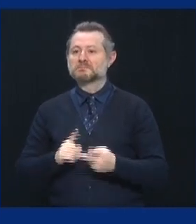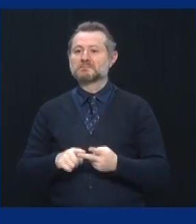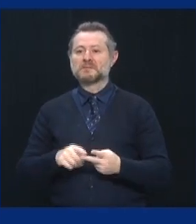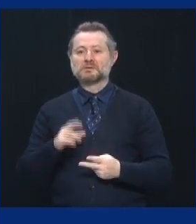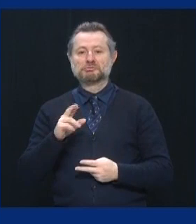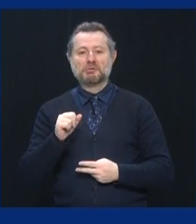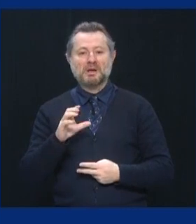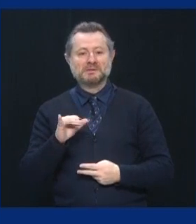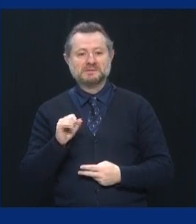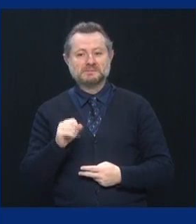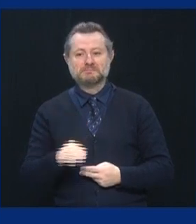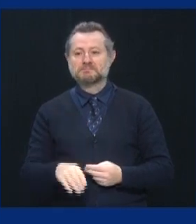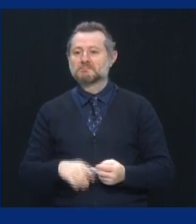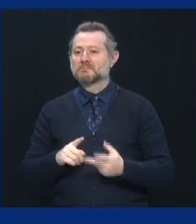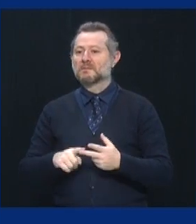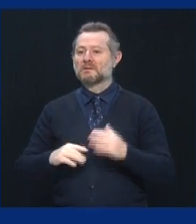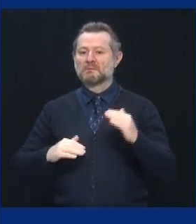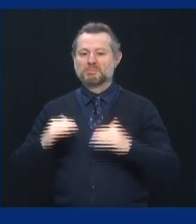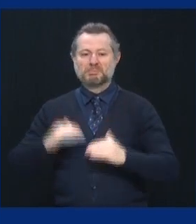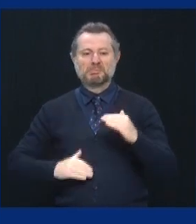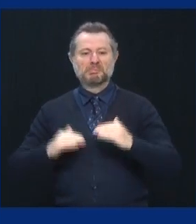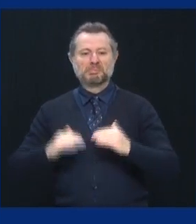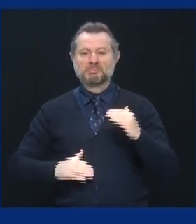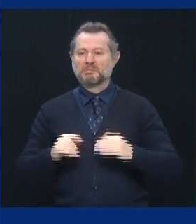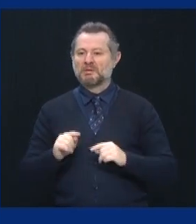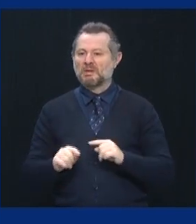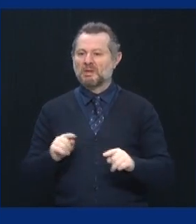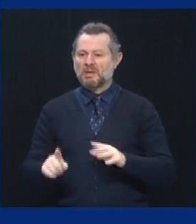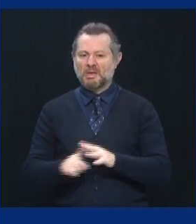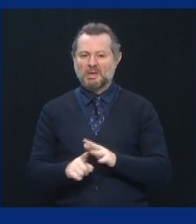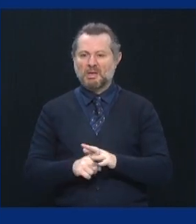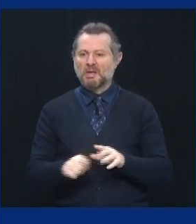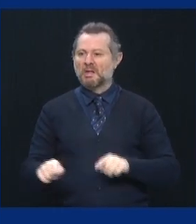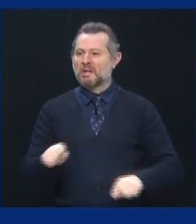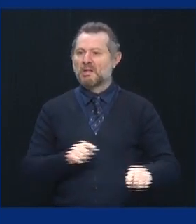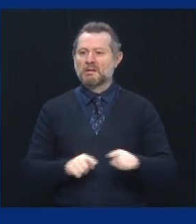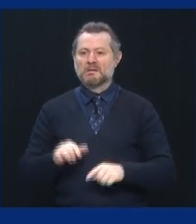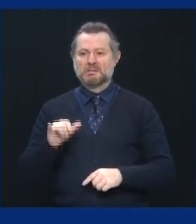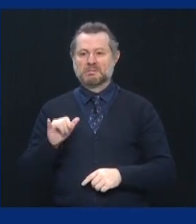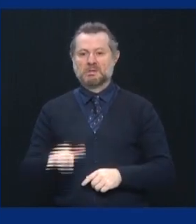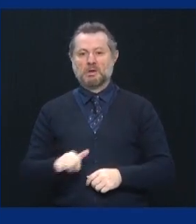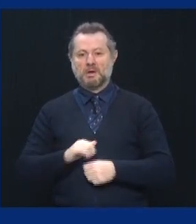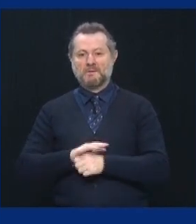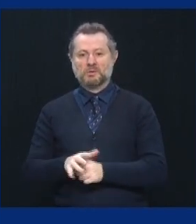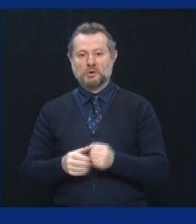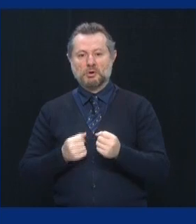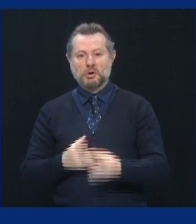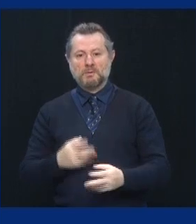RACISM. DISCRIMINATION. INEQUALITY.